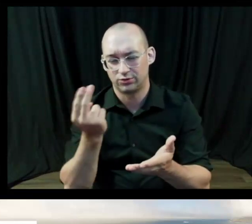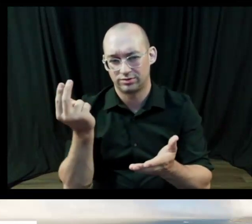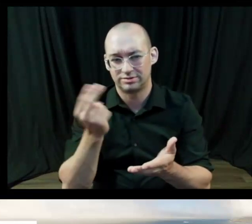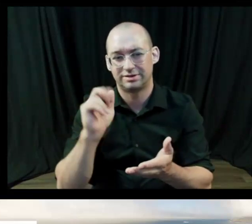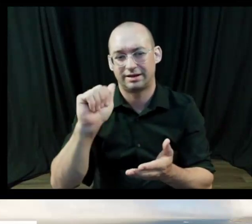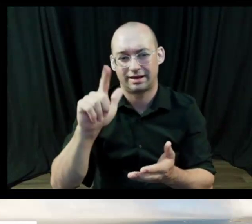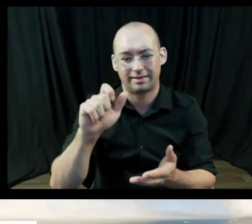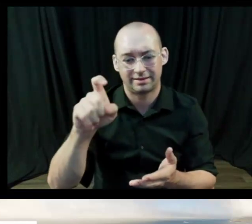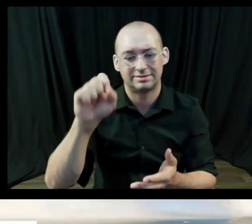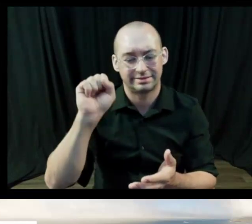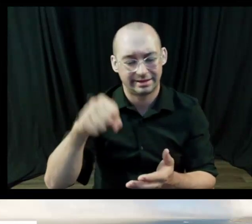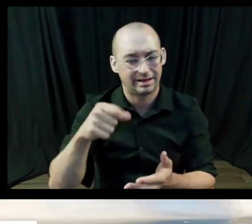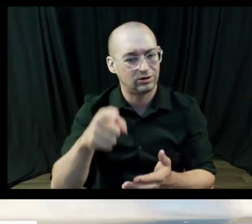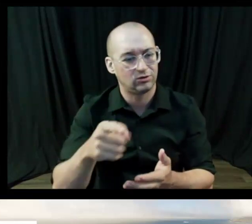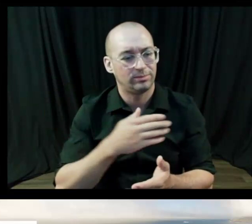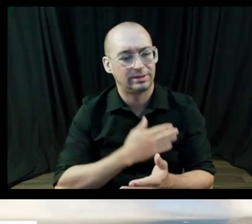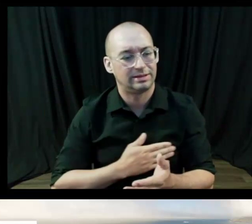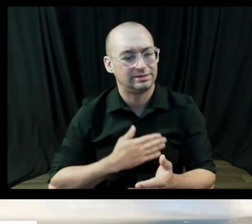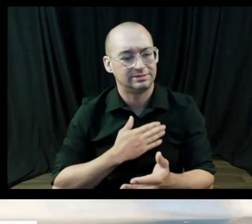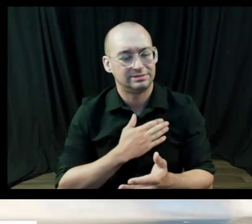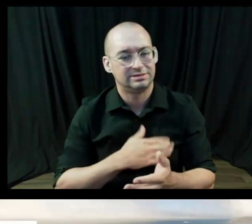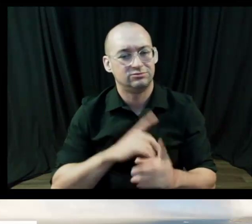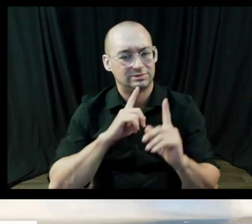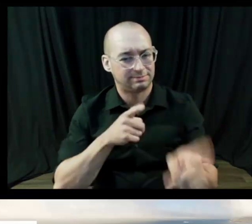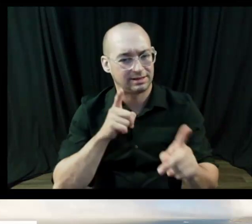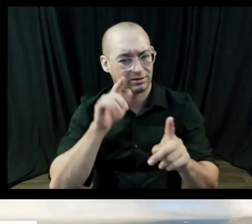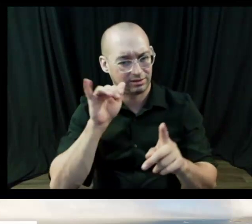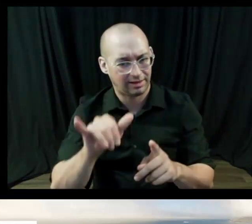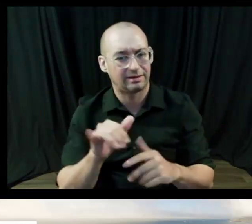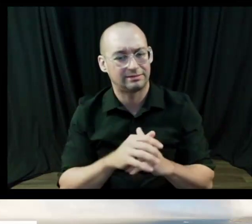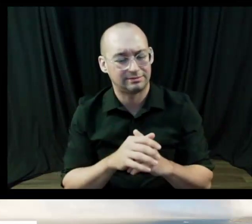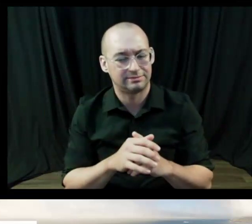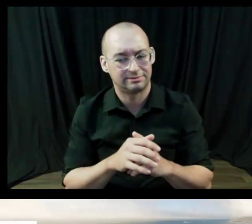can you please, respond to the question on the covered populations.